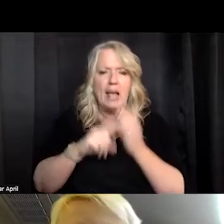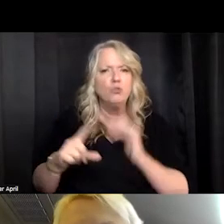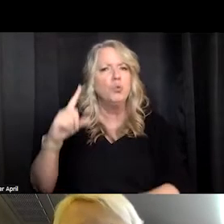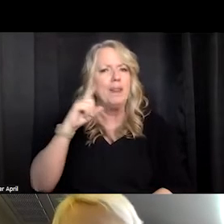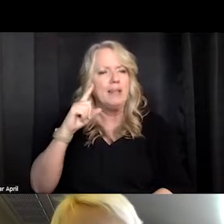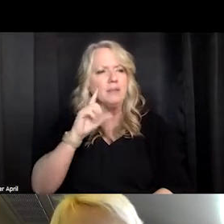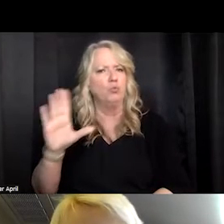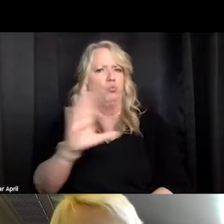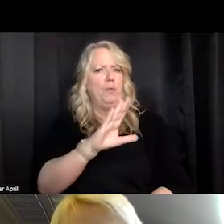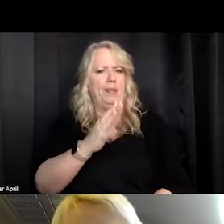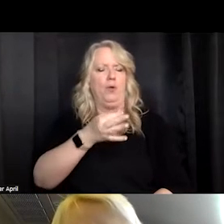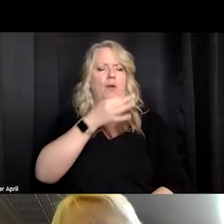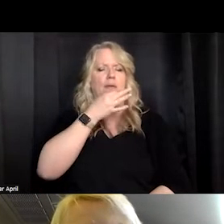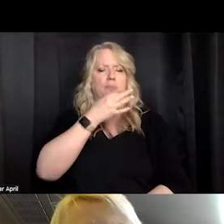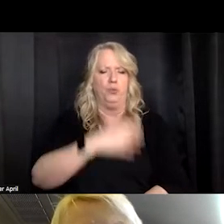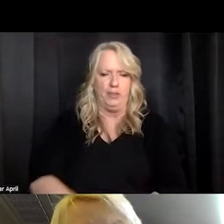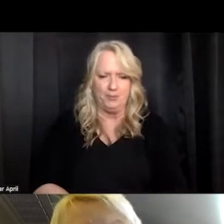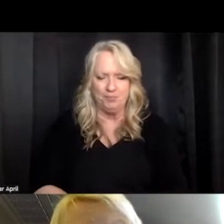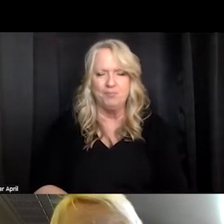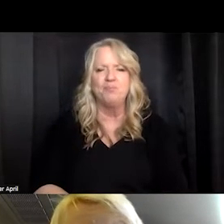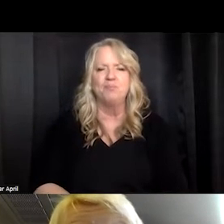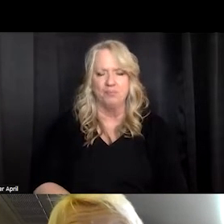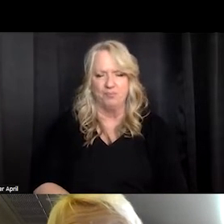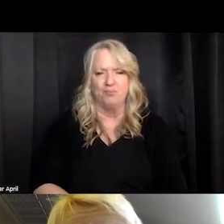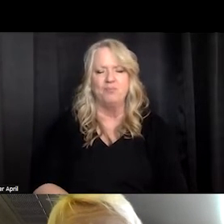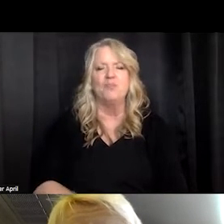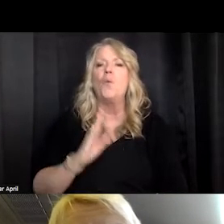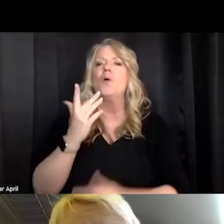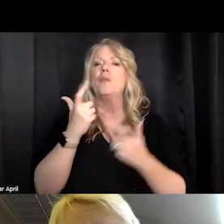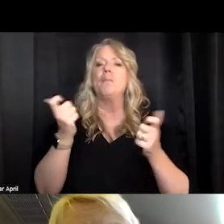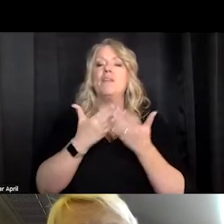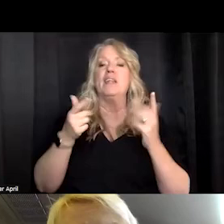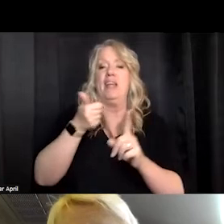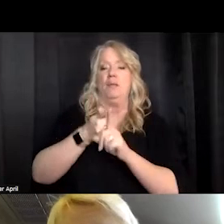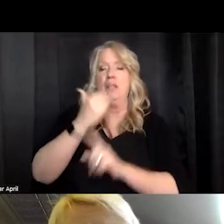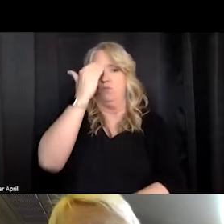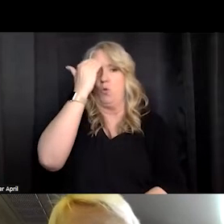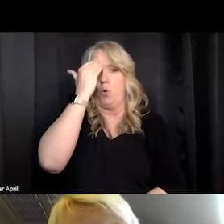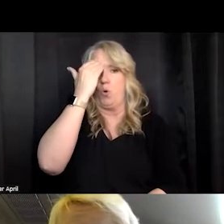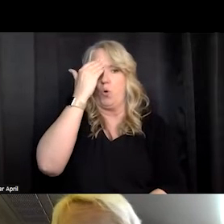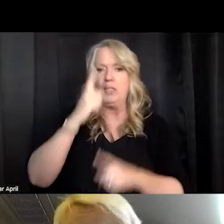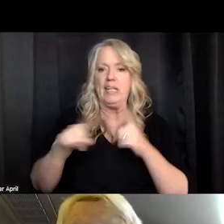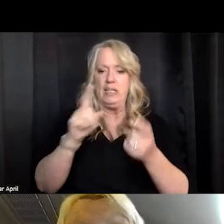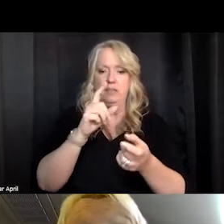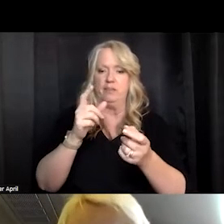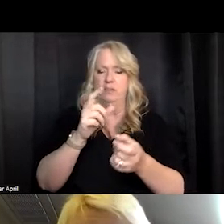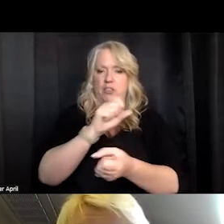THROUGH WHAT PATIENTS WANTED AND, TO LISTEN TO THEIR EXPERTISE. AND, ONE OF THE BIG THINGS HE